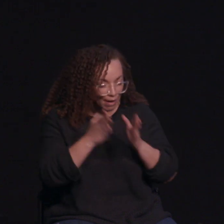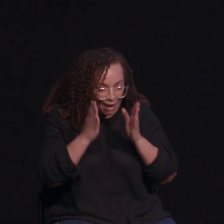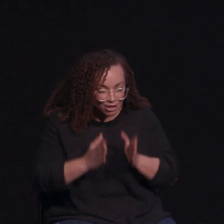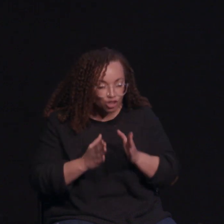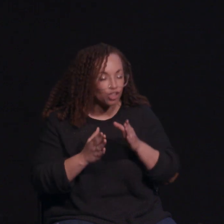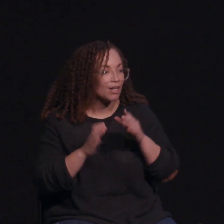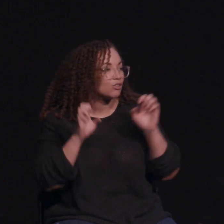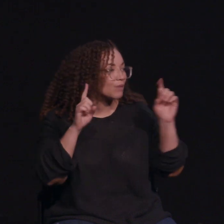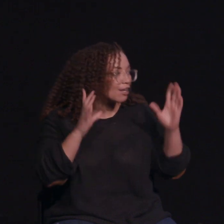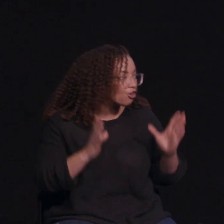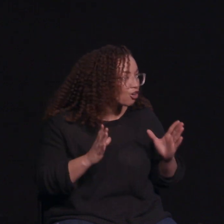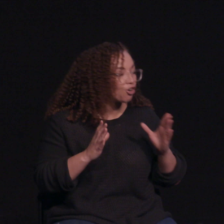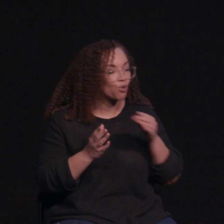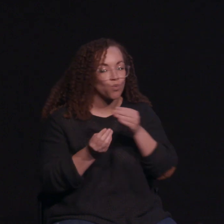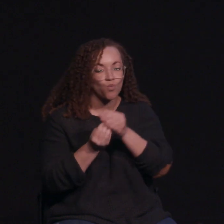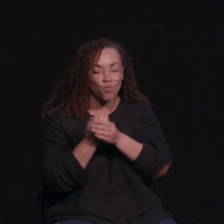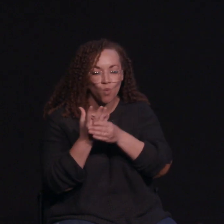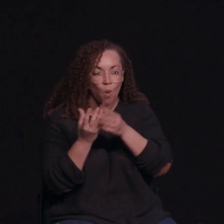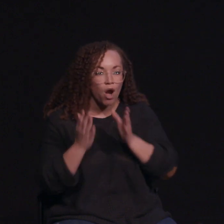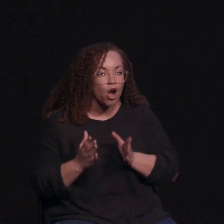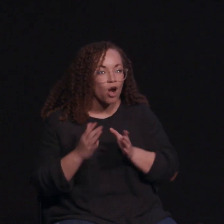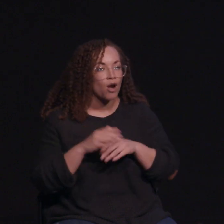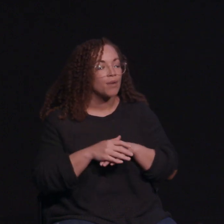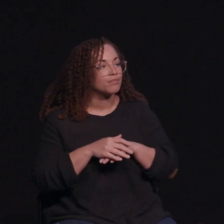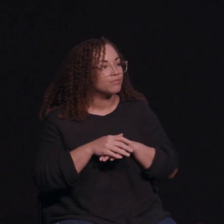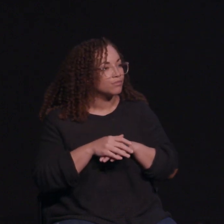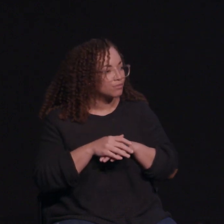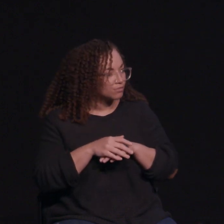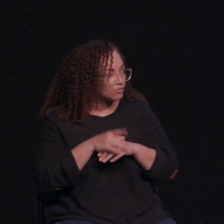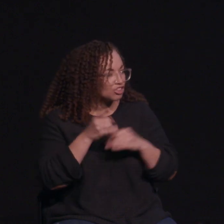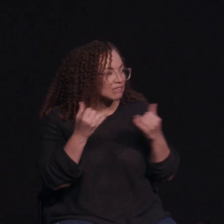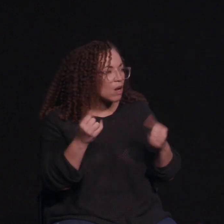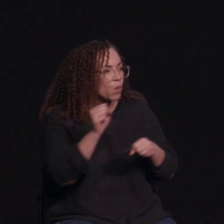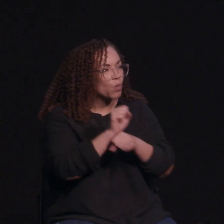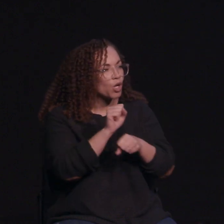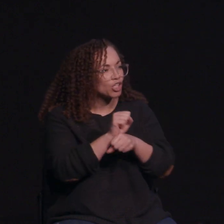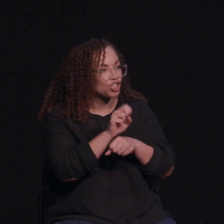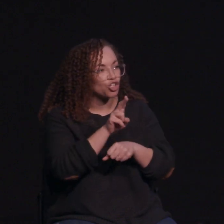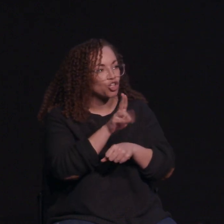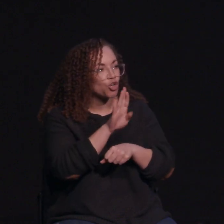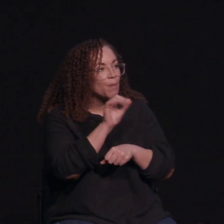and she's currently a professor at the USF in the Urban Agriculture Department.